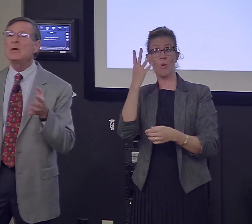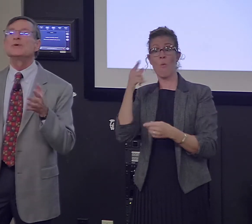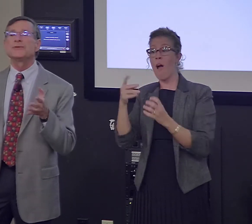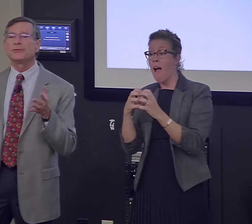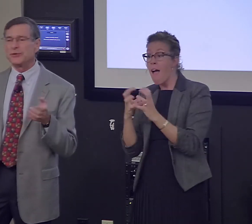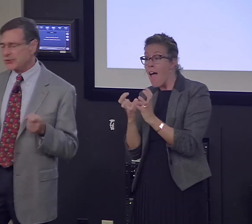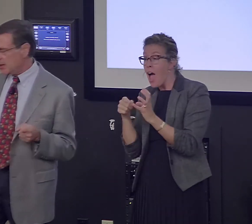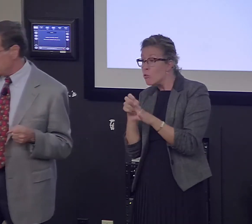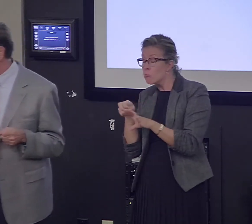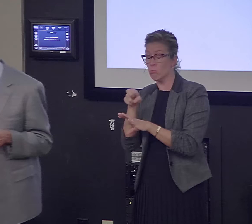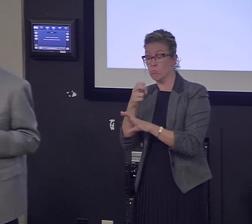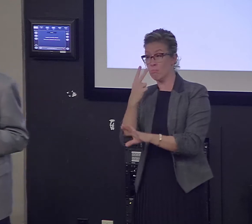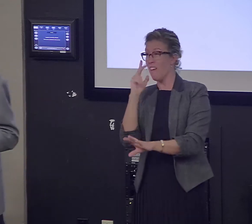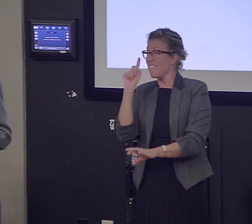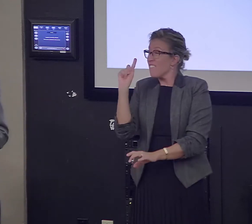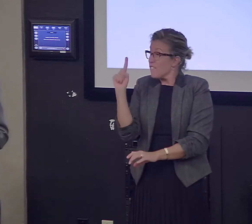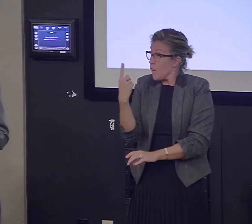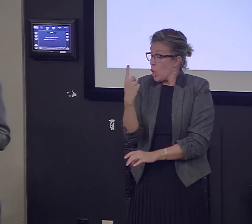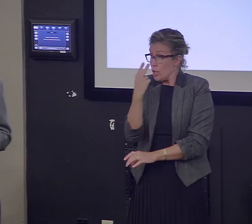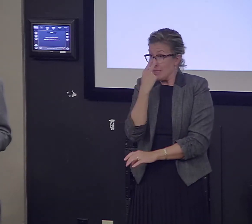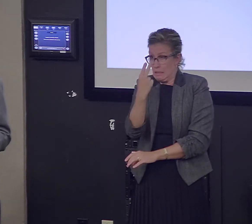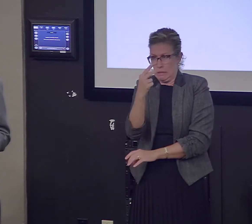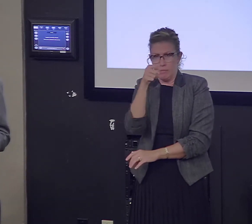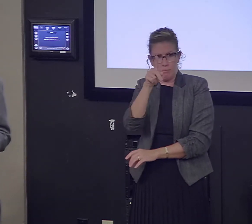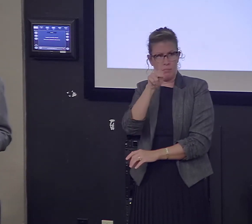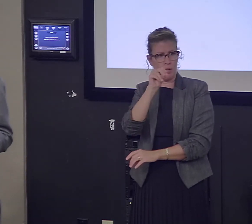he was the first thing that they saw move.